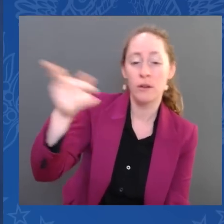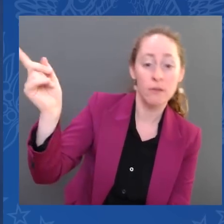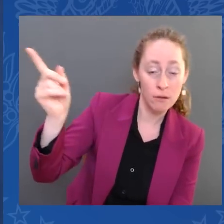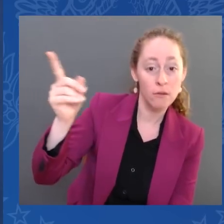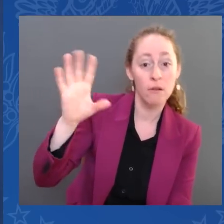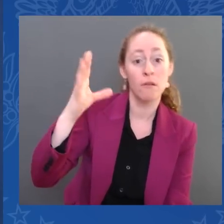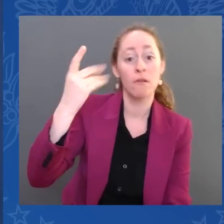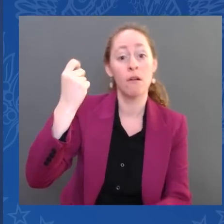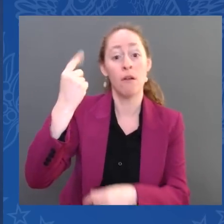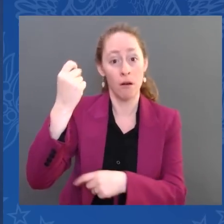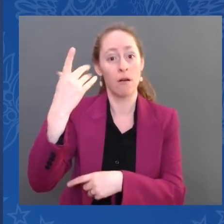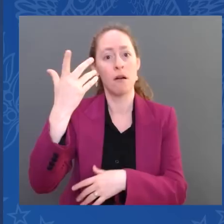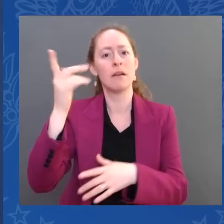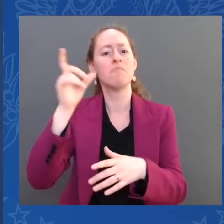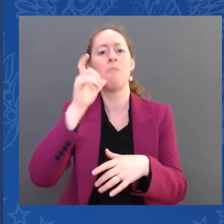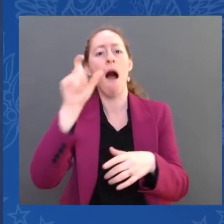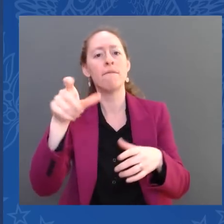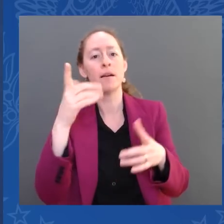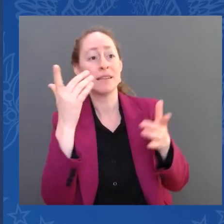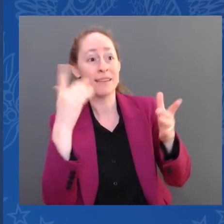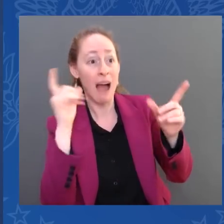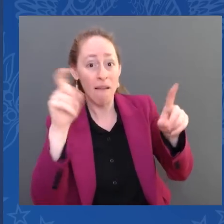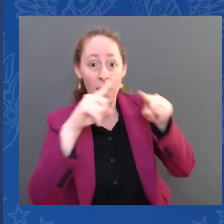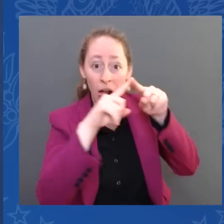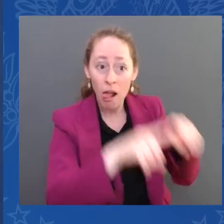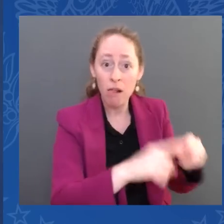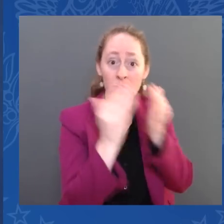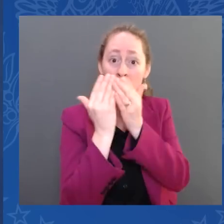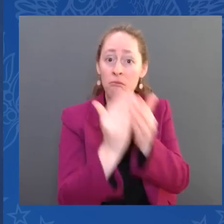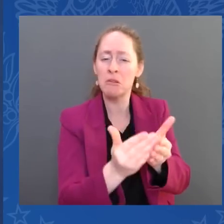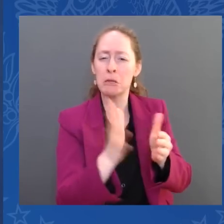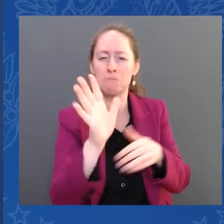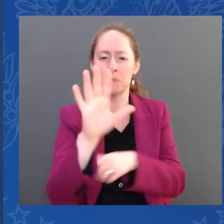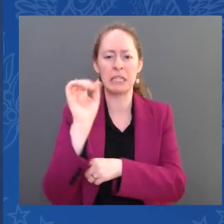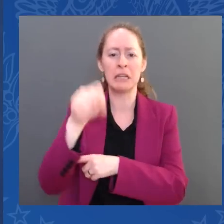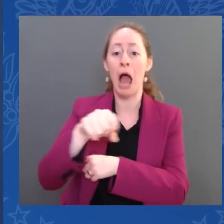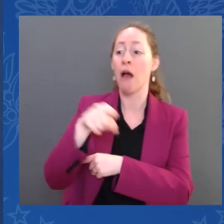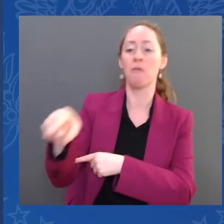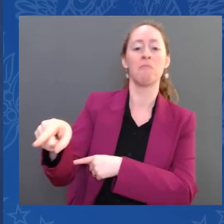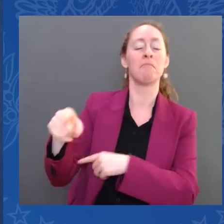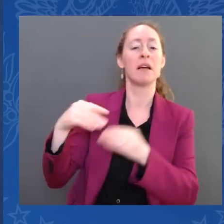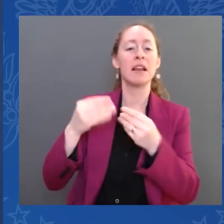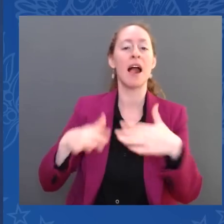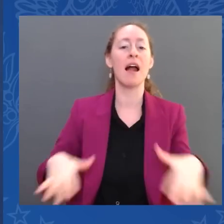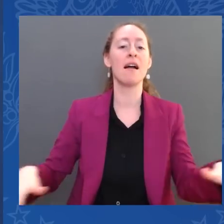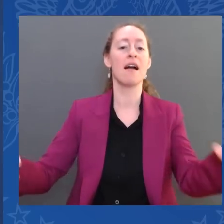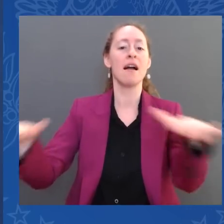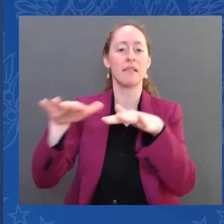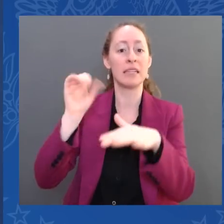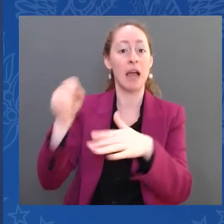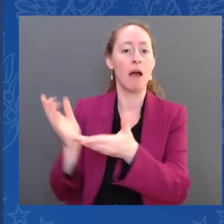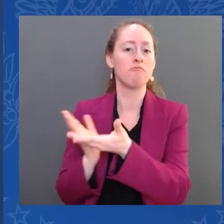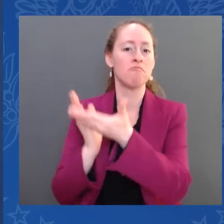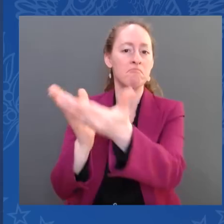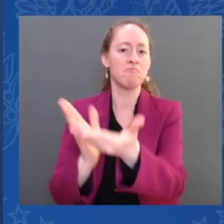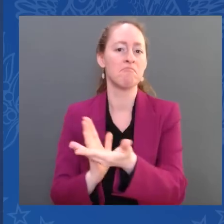what would have been an even larger Putin price hike. And as I said, I'm going to continue to use every tool available